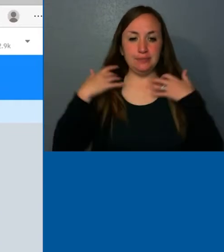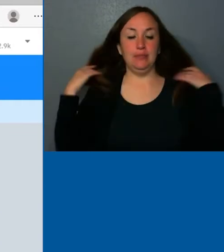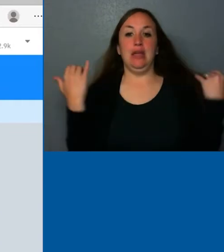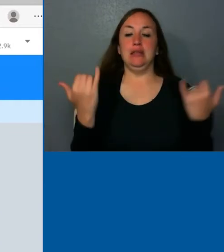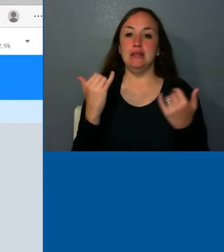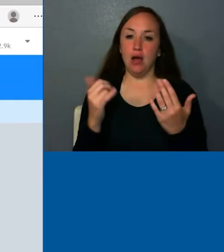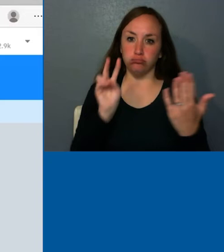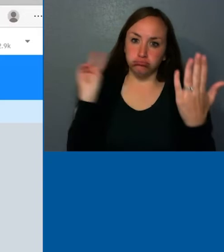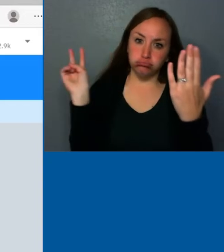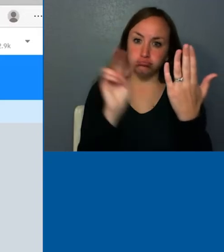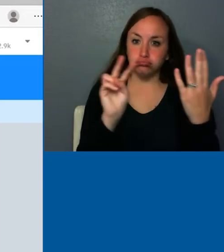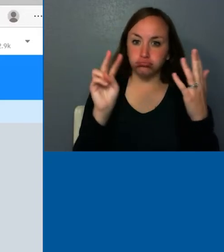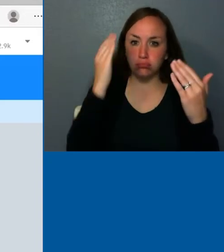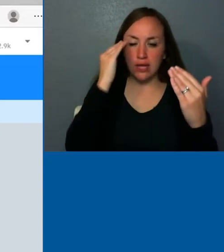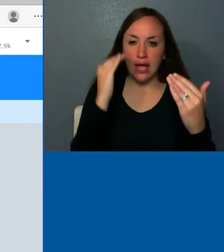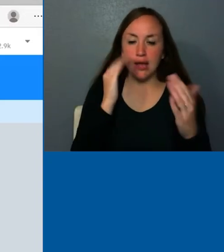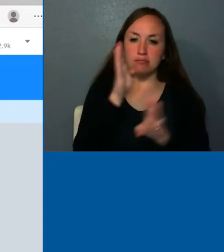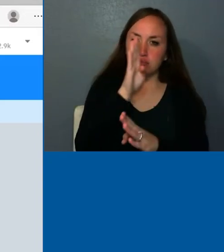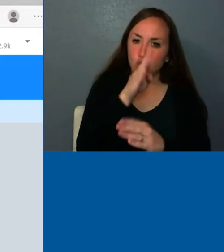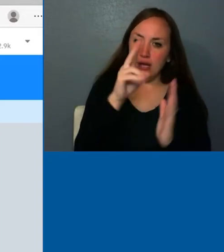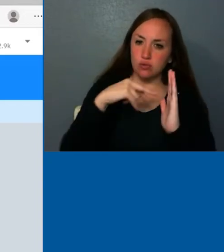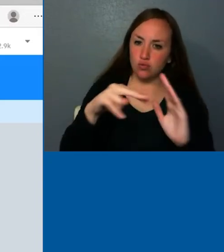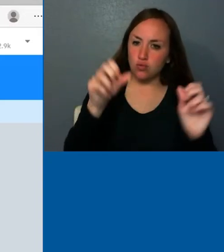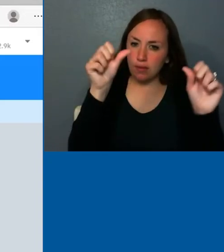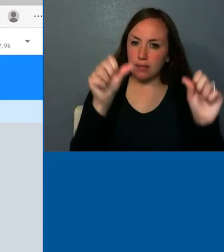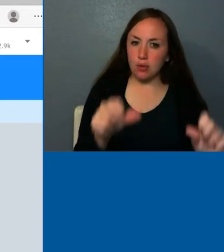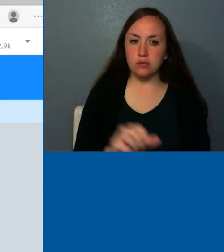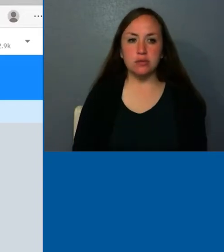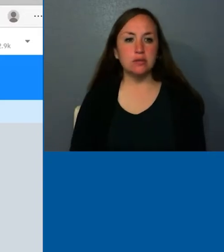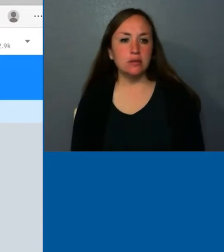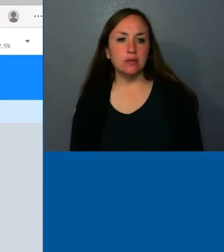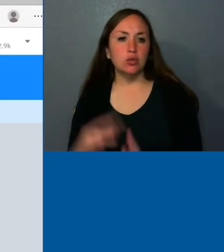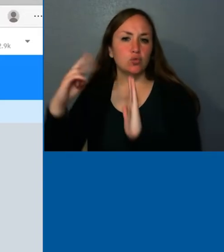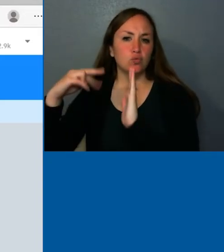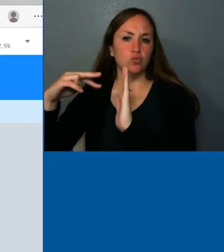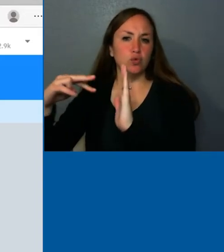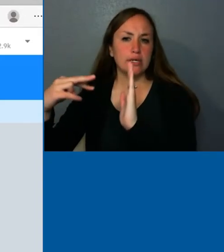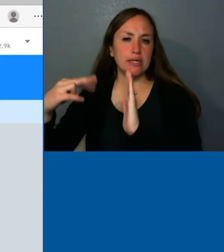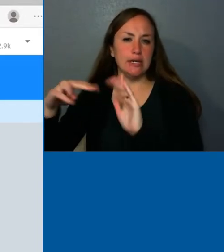and get straight into reading the post. [Reader] Link discussion, previous discussion colon link, daily discussion claw, link, list with three items,